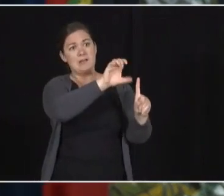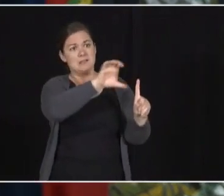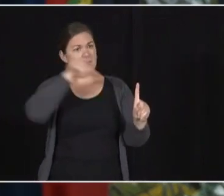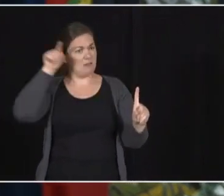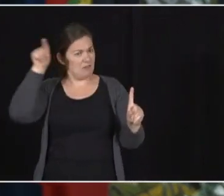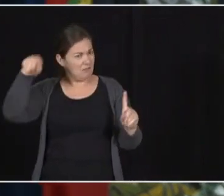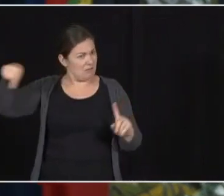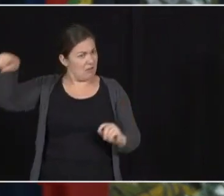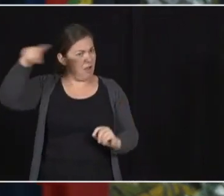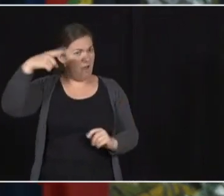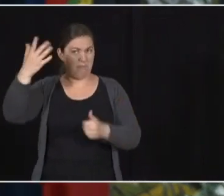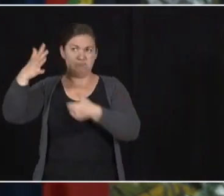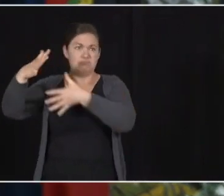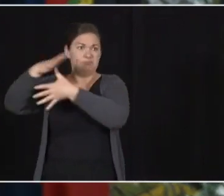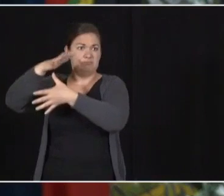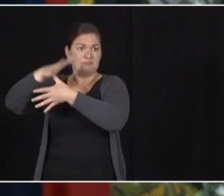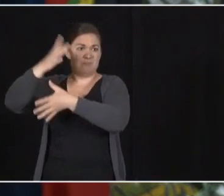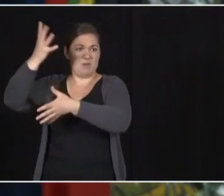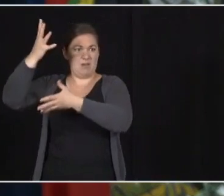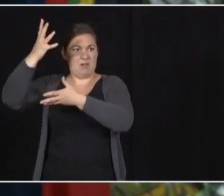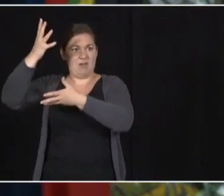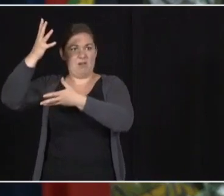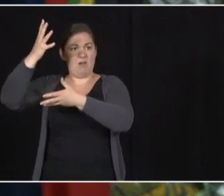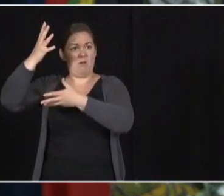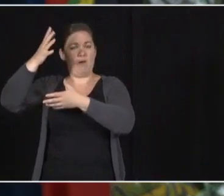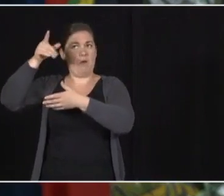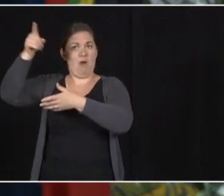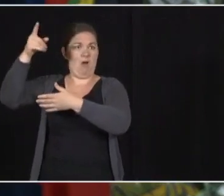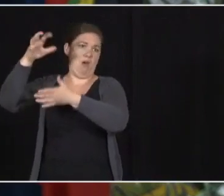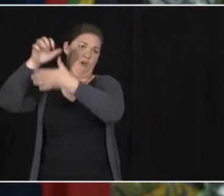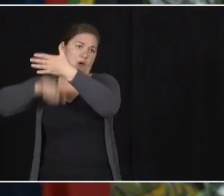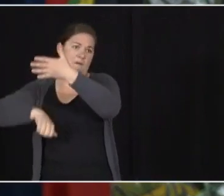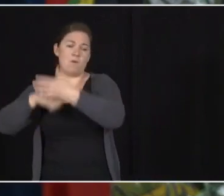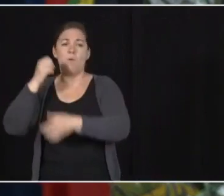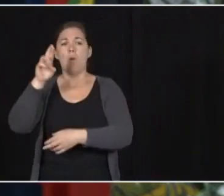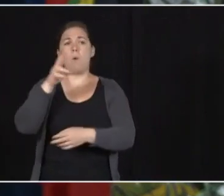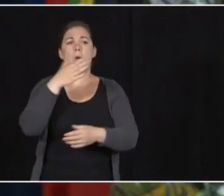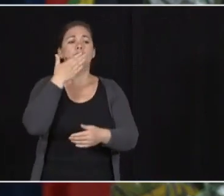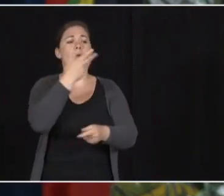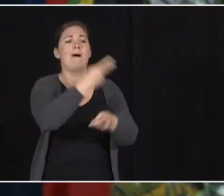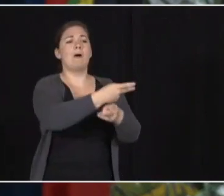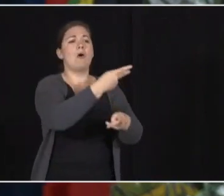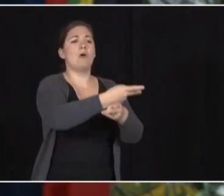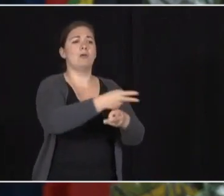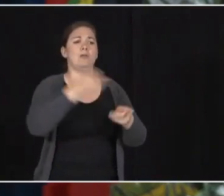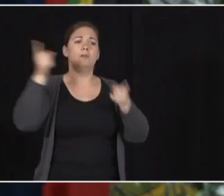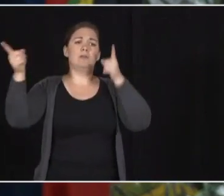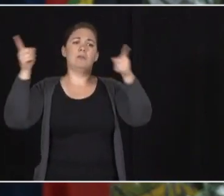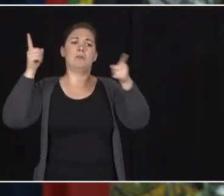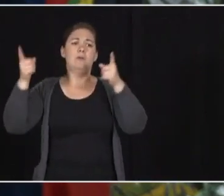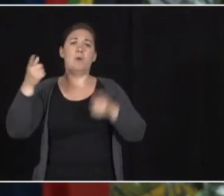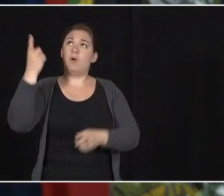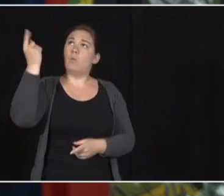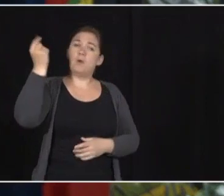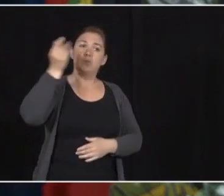What is your message to those investors? Should these investors expect publicly traded companies to sacrifice profit for probably of care? What they should be doing is doing their job. Protecting the seniors. You want to invest in a company?